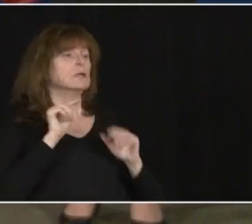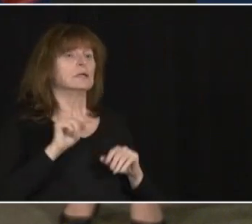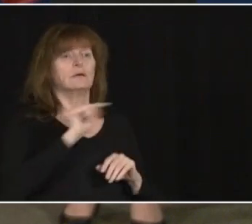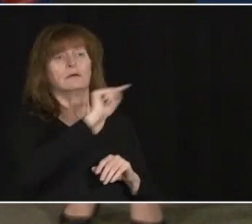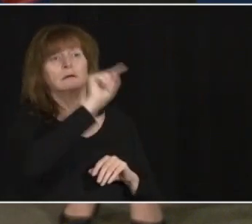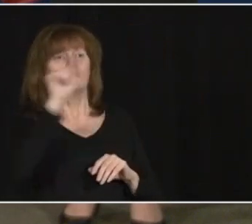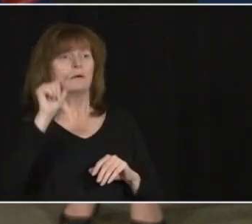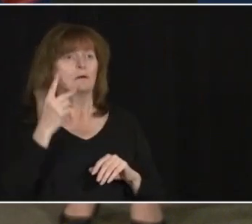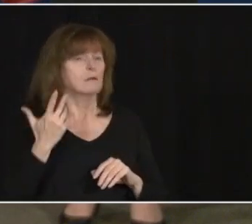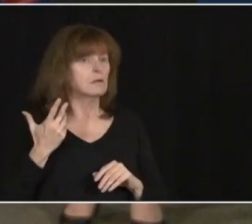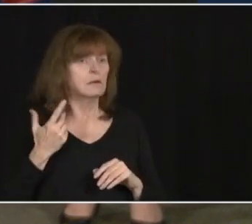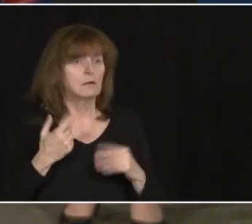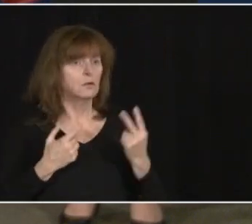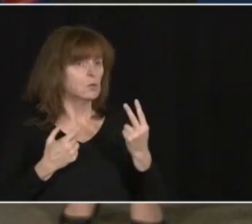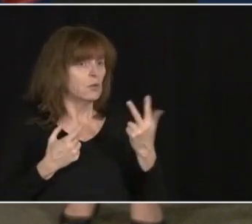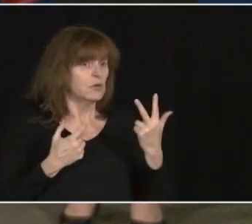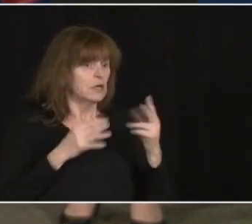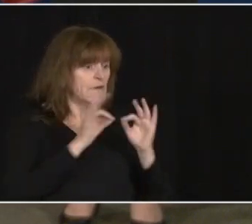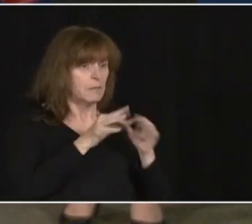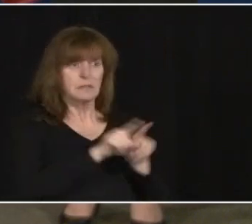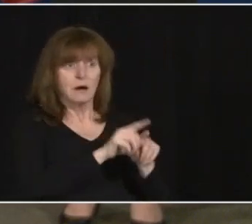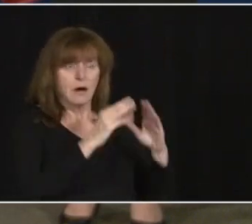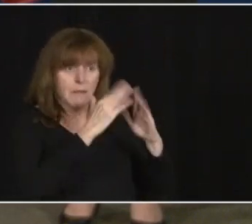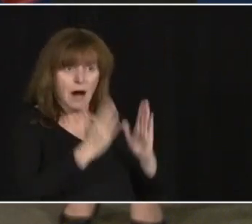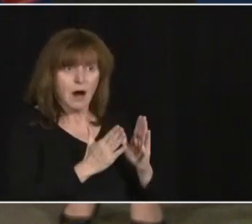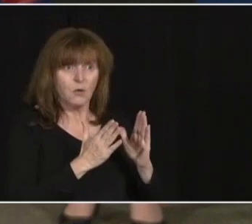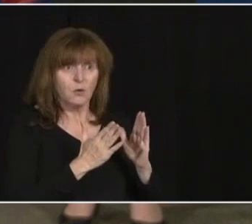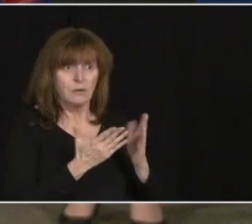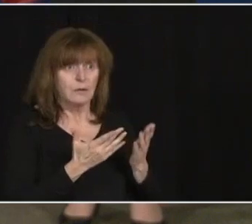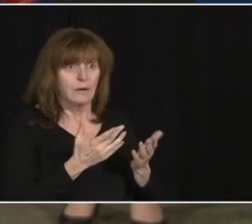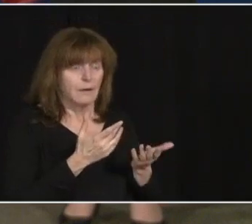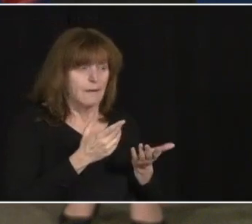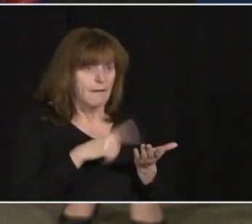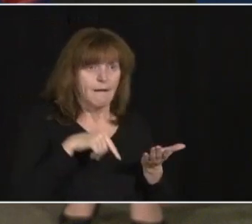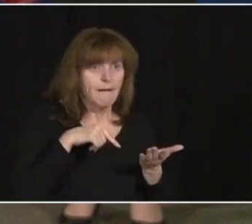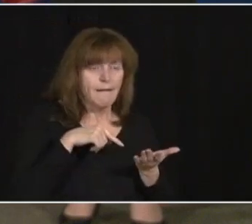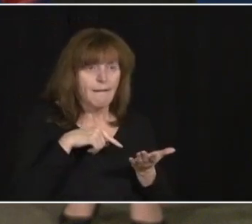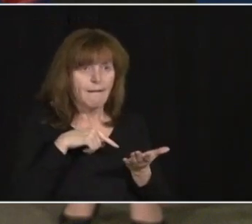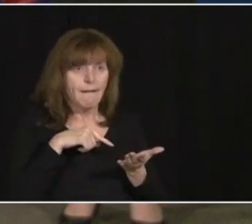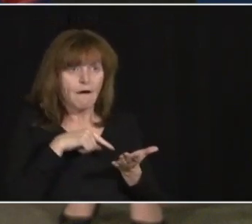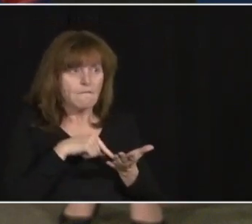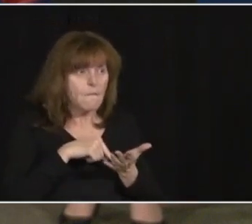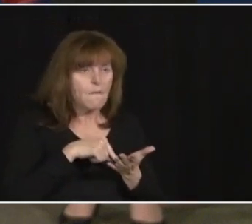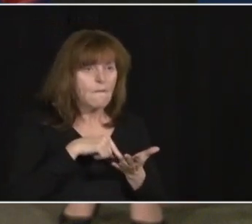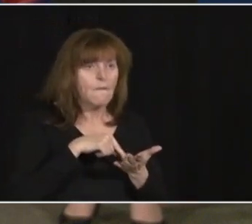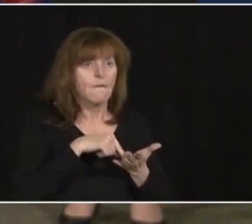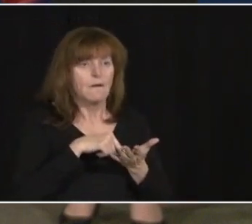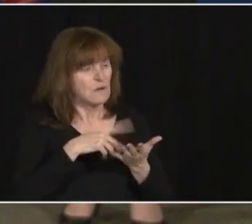one home. Not their fault. That's what they can do to afford it. But we